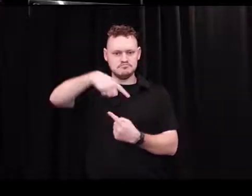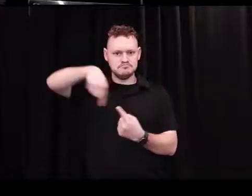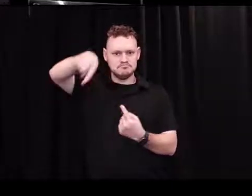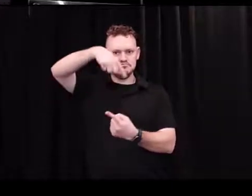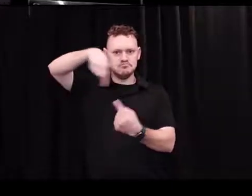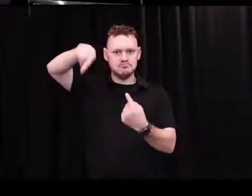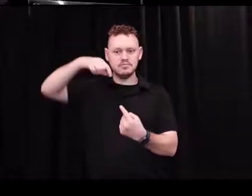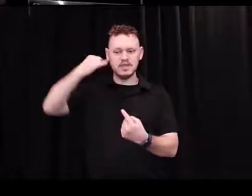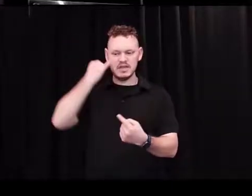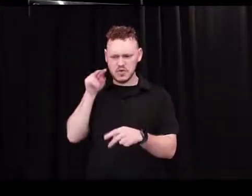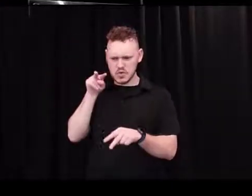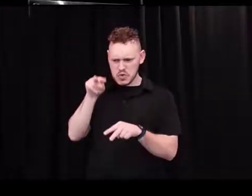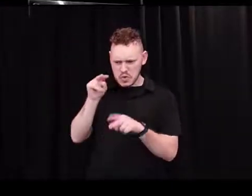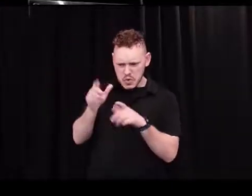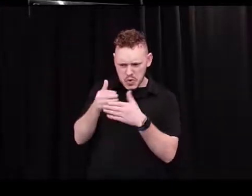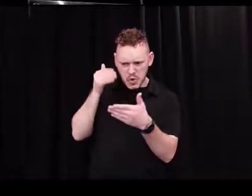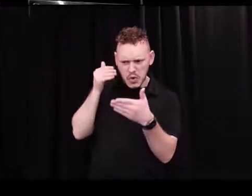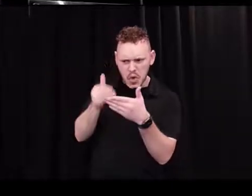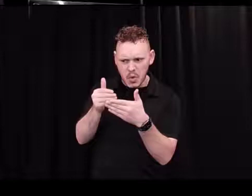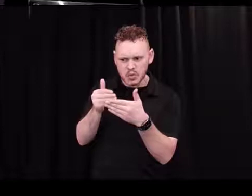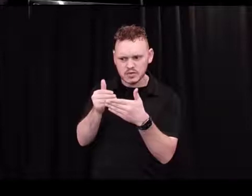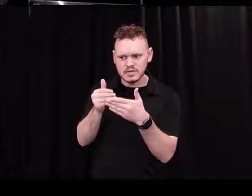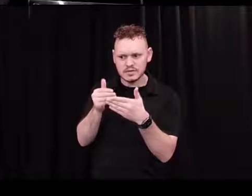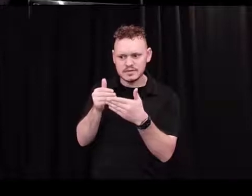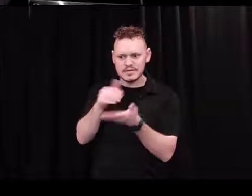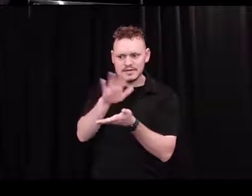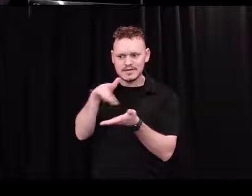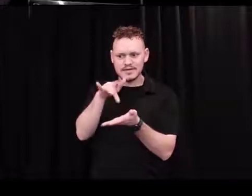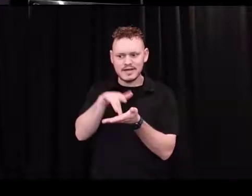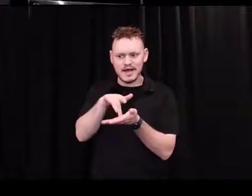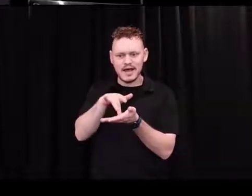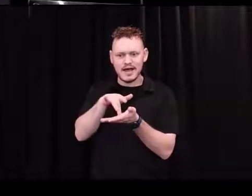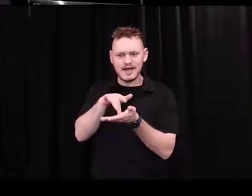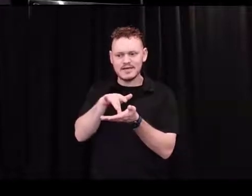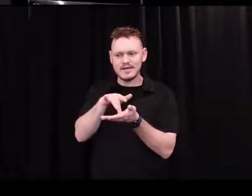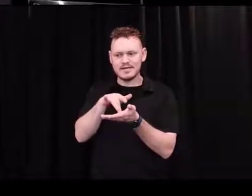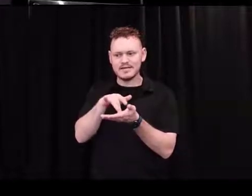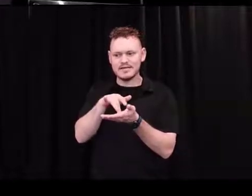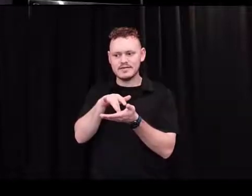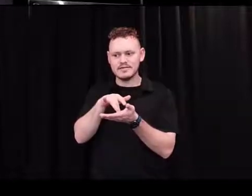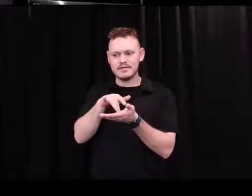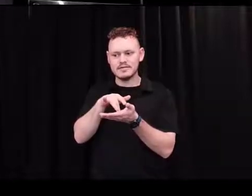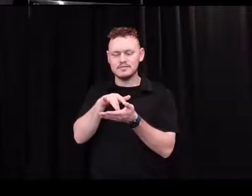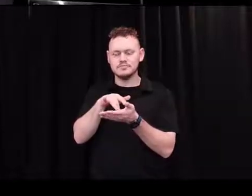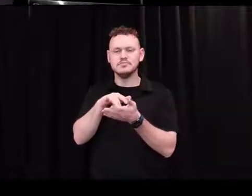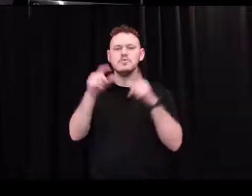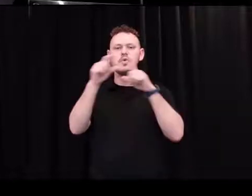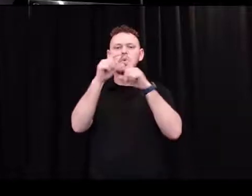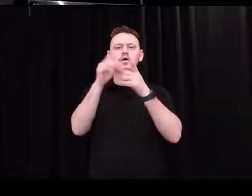but if you look really closely right where the eye is the dot for the I is on the word design here,